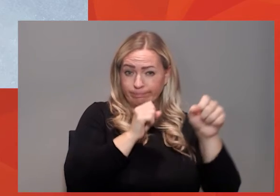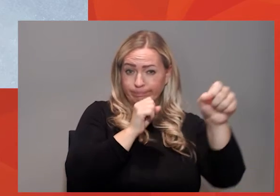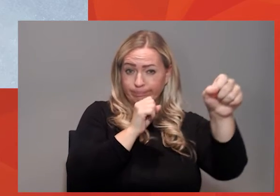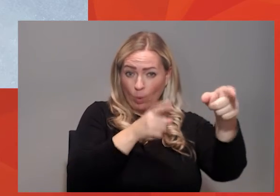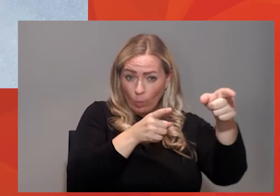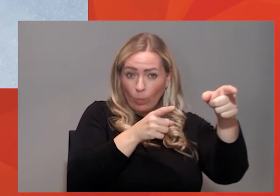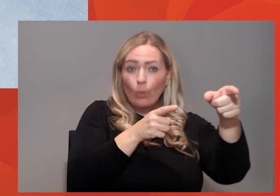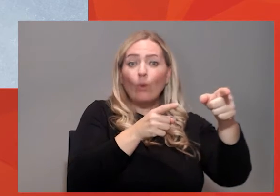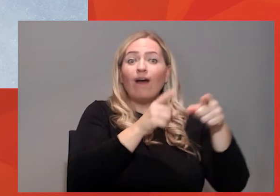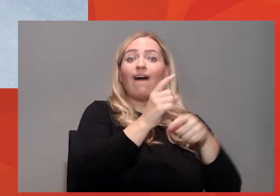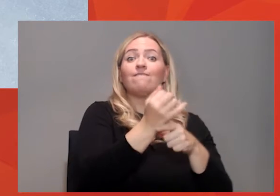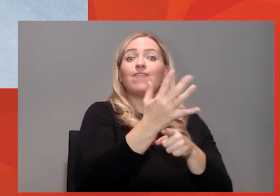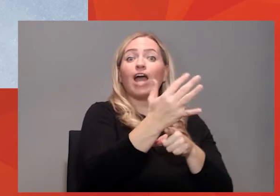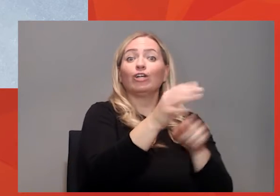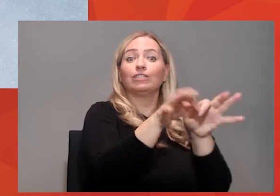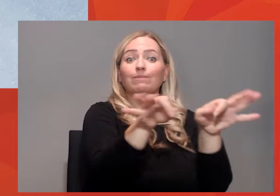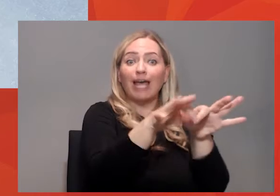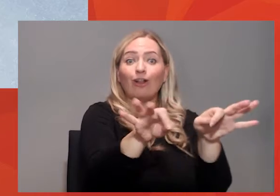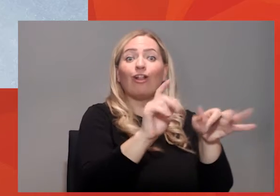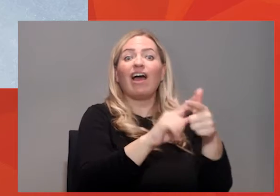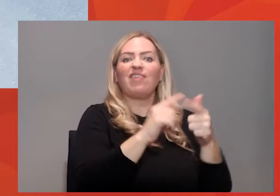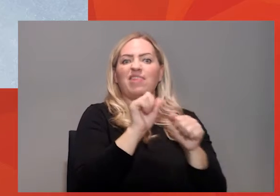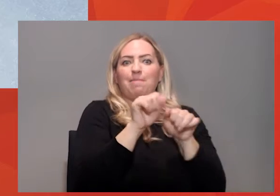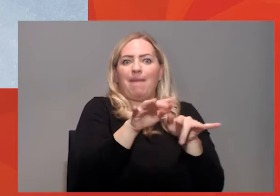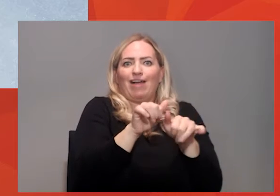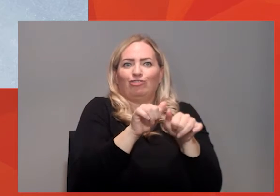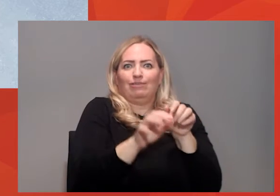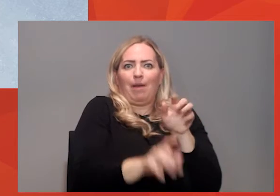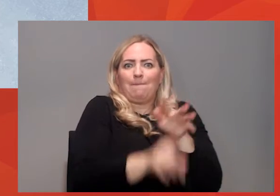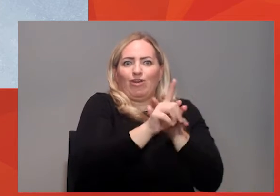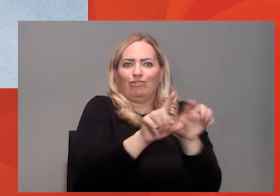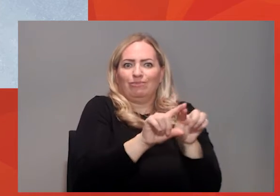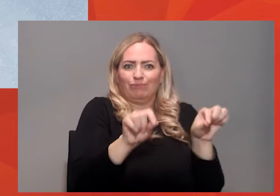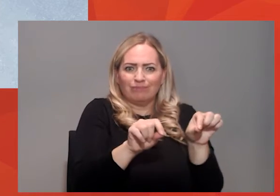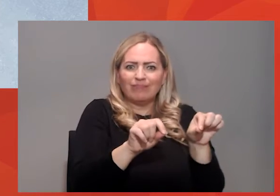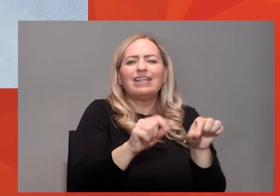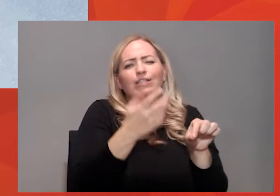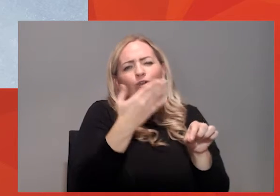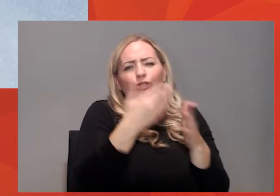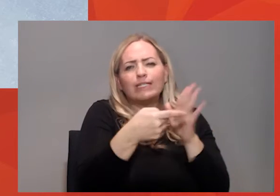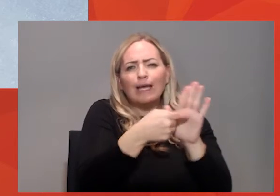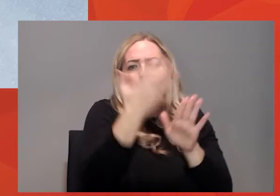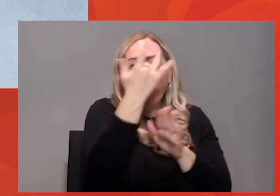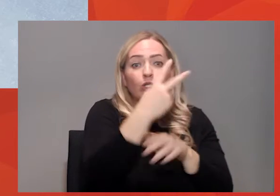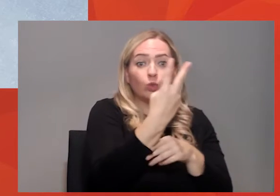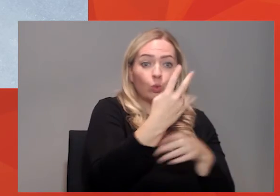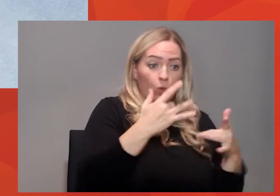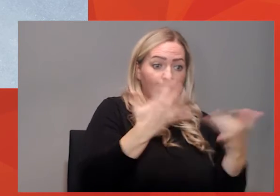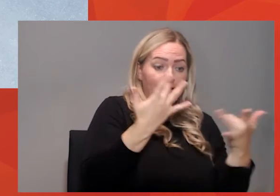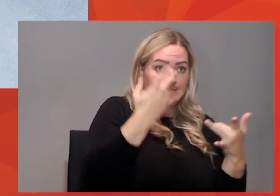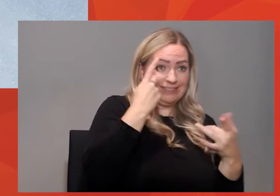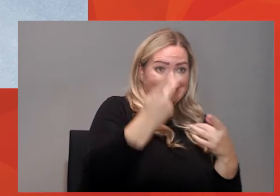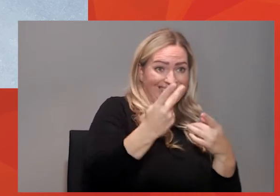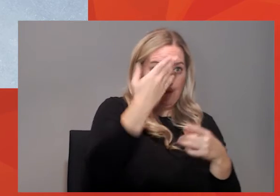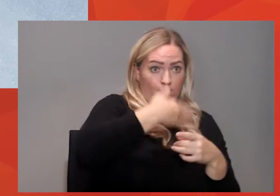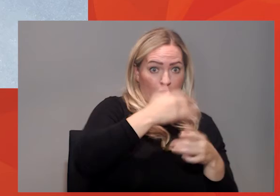A fire subtitle appears then magic field appears. This example is pretty obvious one, because two events are in front of the player,